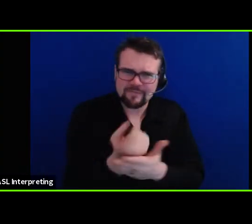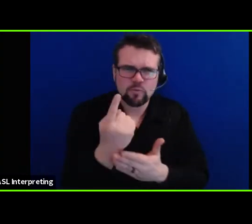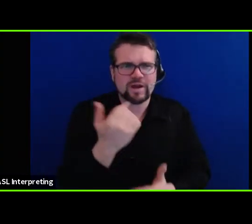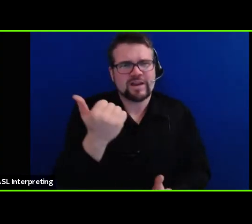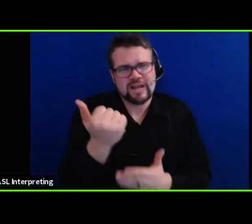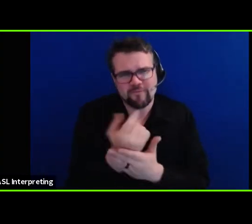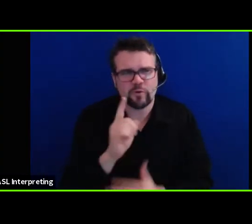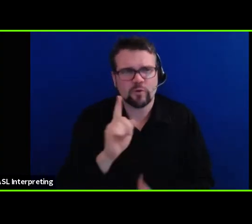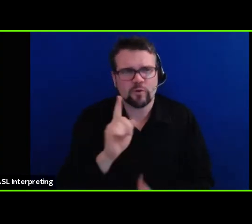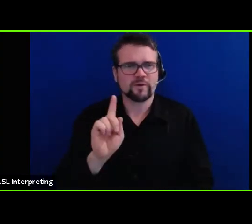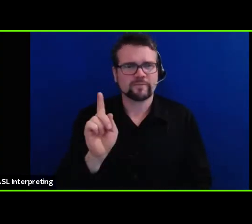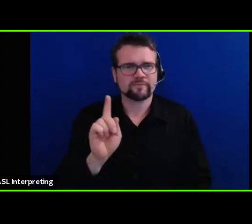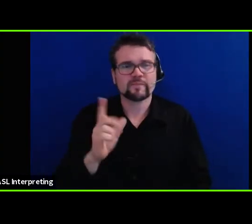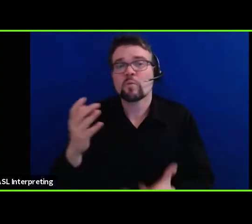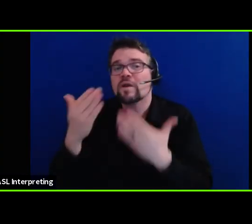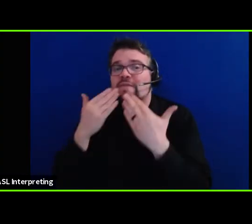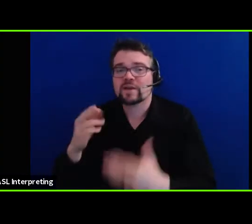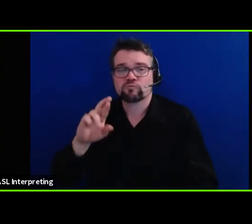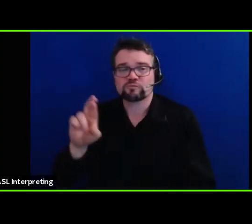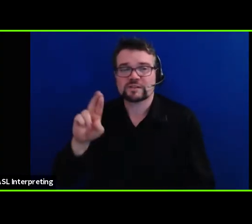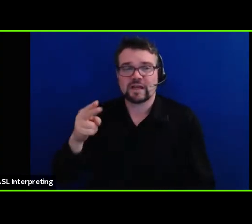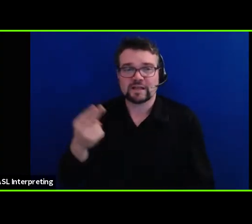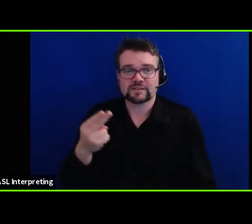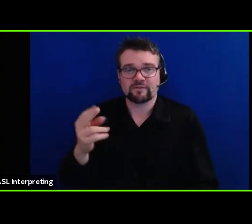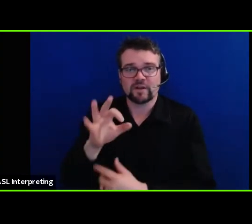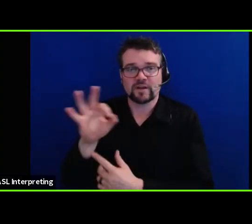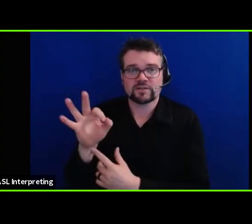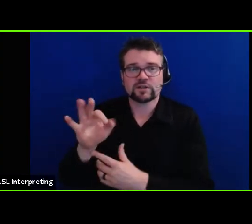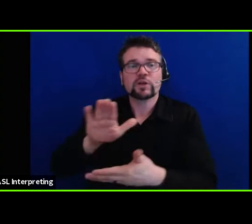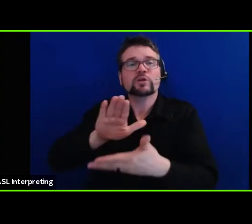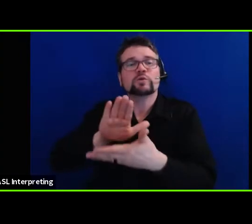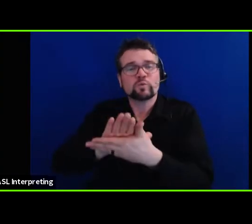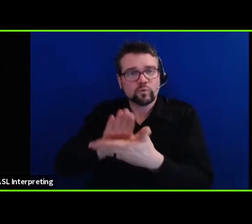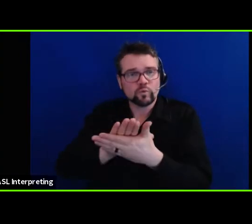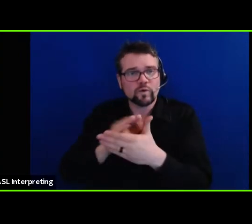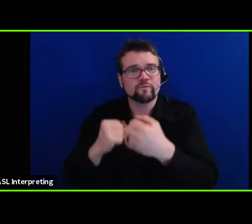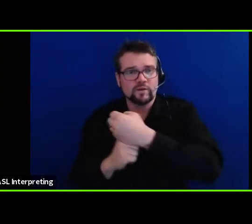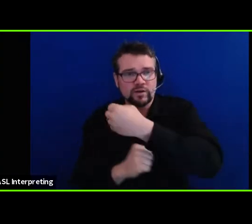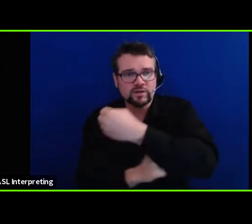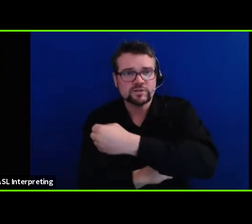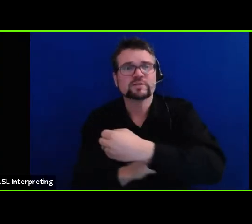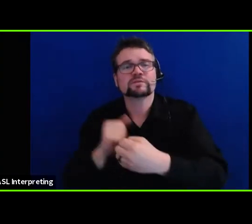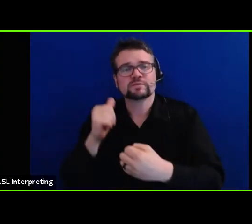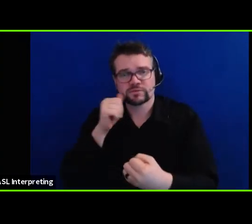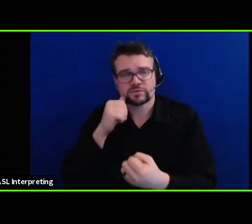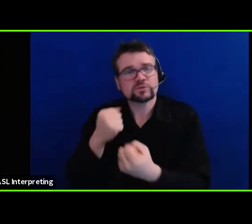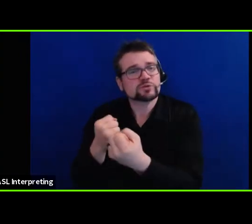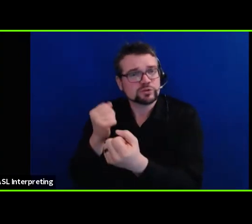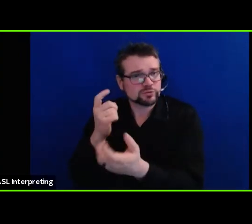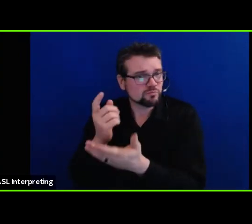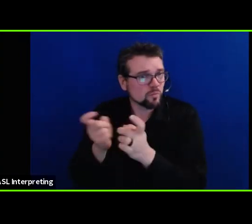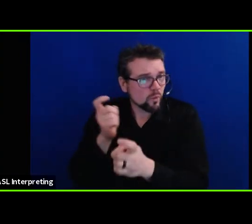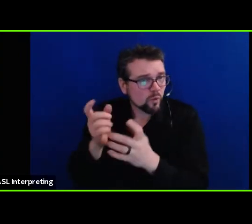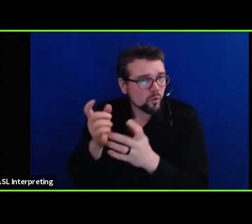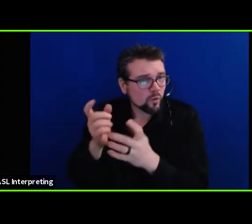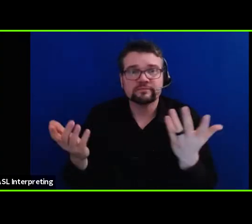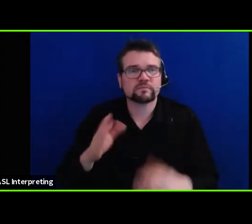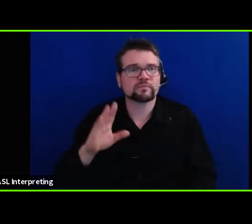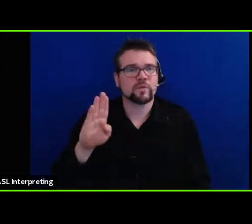HANSEN FOUNDATION SCHOOL PROGRAM SUPPORTERS AND CO-PRESENTING SPONSORS. BOSTON PIZZA FOUNDATION FUTURE